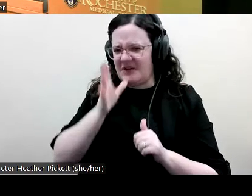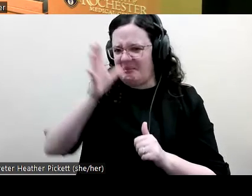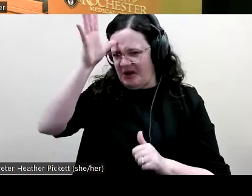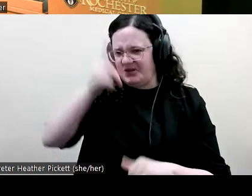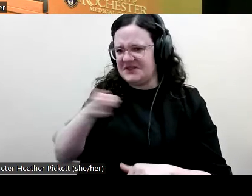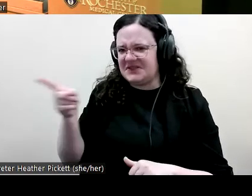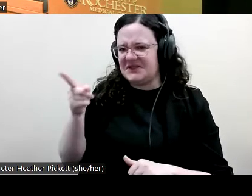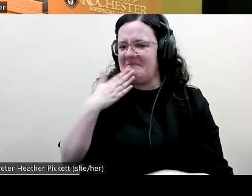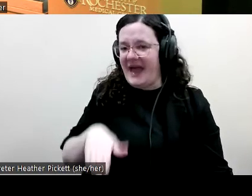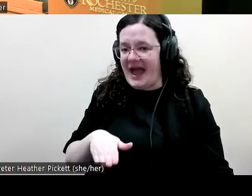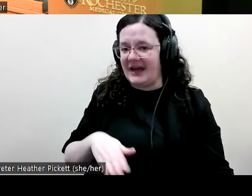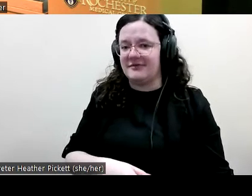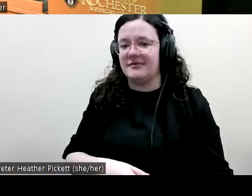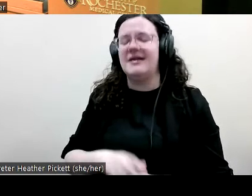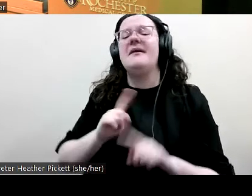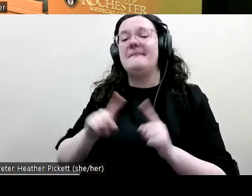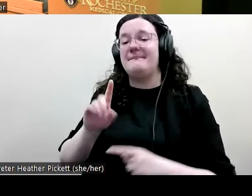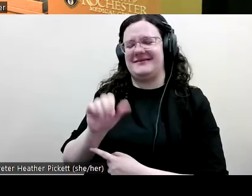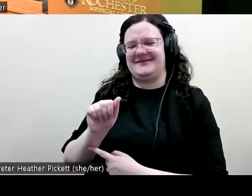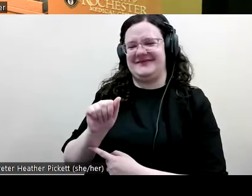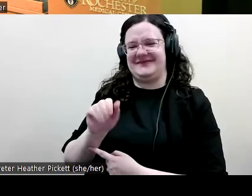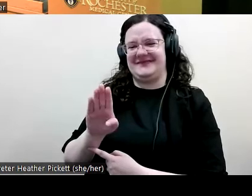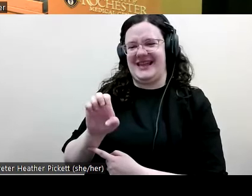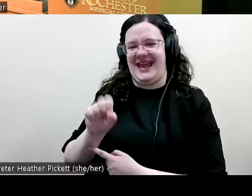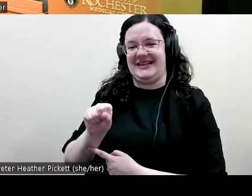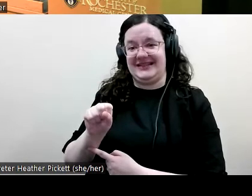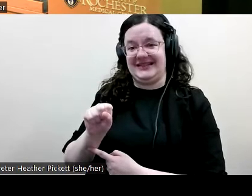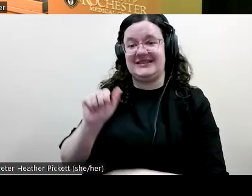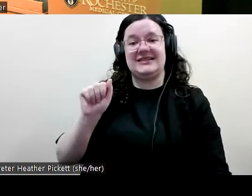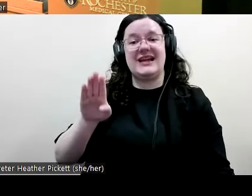experiences was really about trying to figure out why some kids are resilient and some are not so